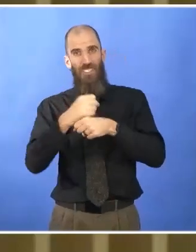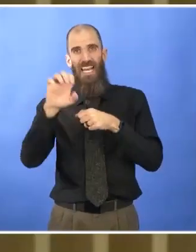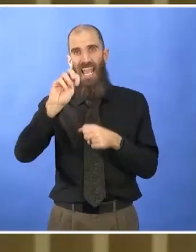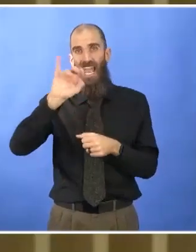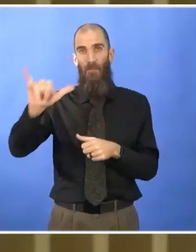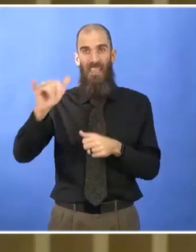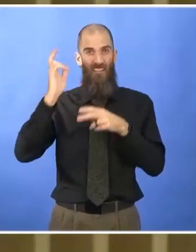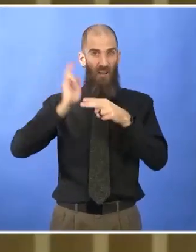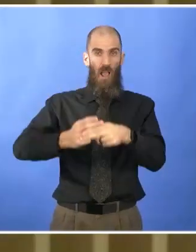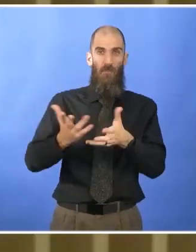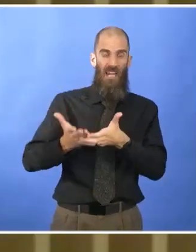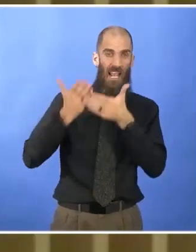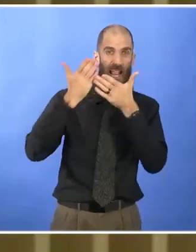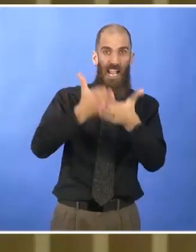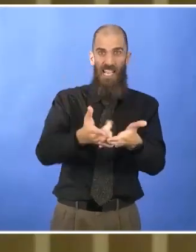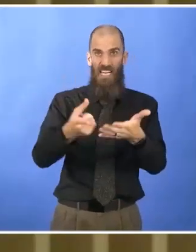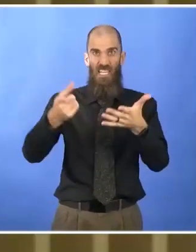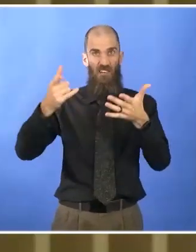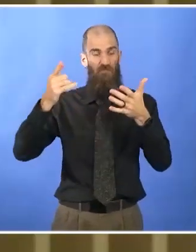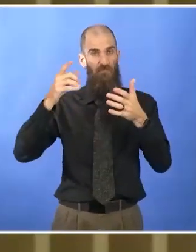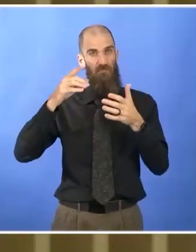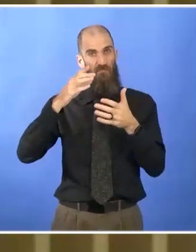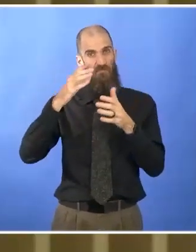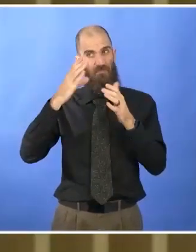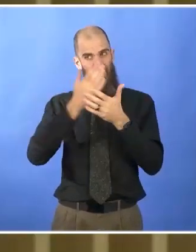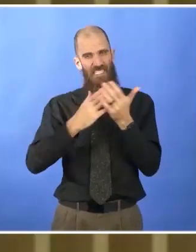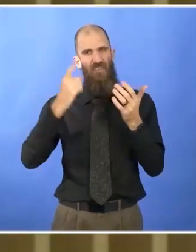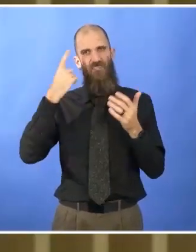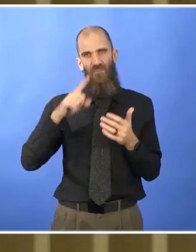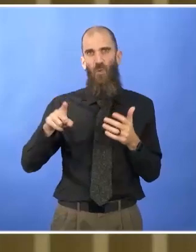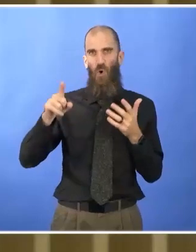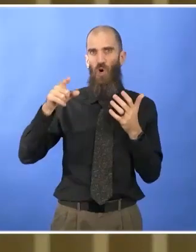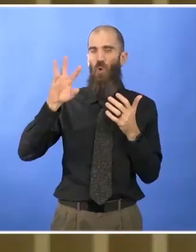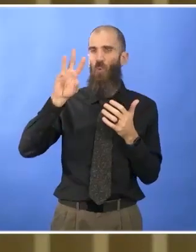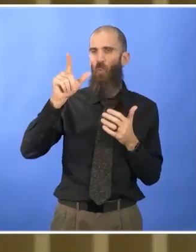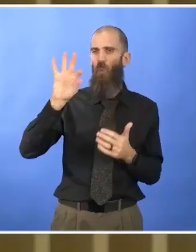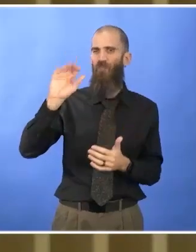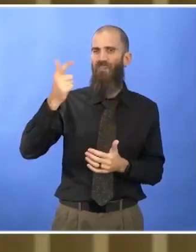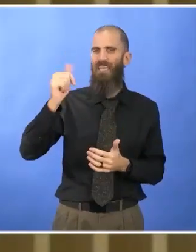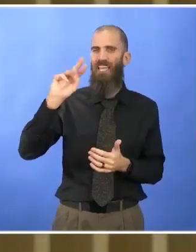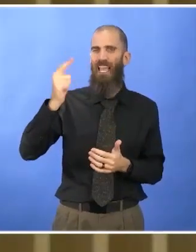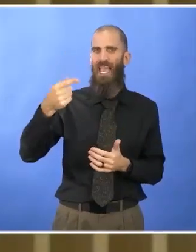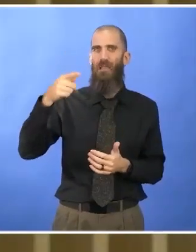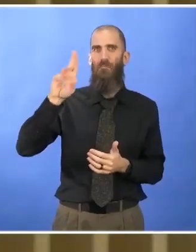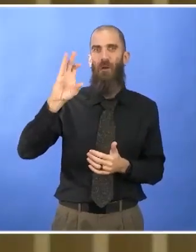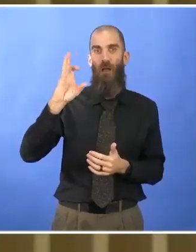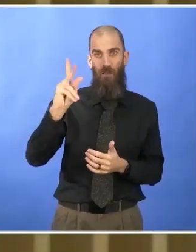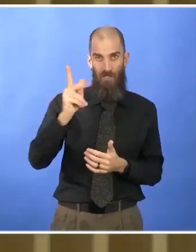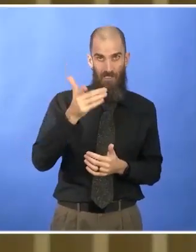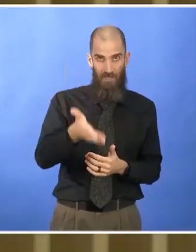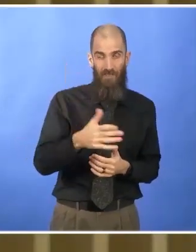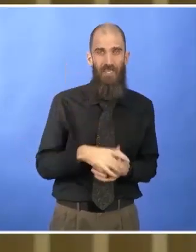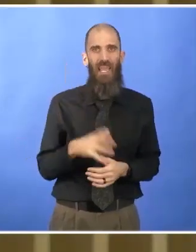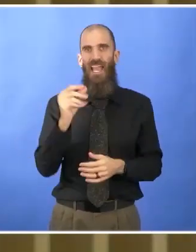RESTAURANT TOUR OR SOMETHING? WOLFGANG PUCK. HE CONDUCTED OVER 30 INTERVIEWS LIVE AND TAPED PIECES.